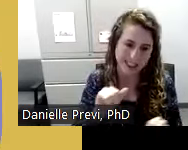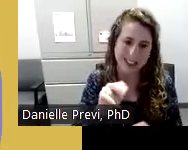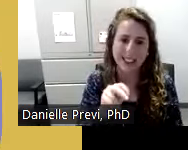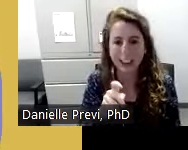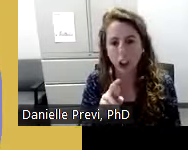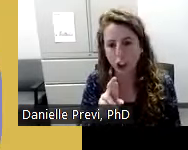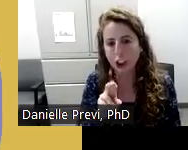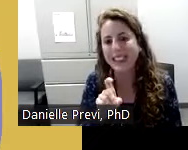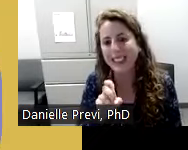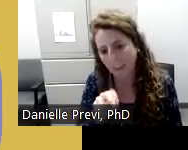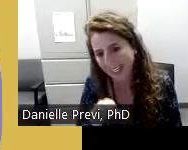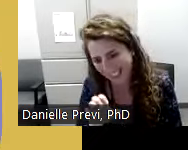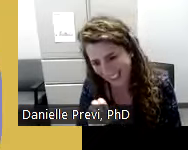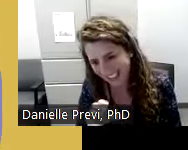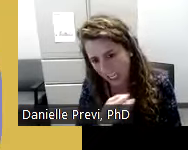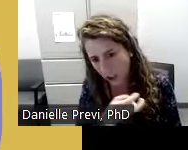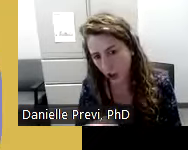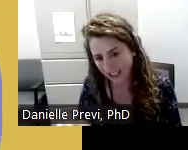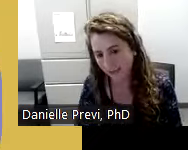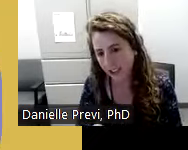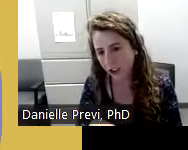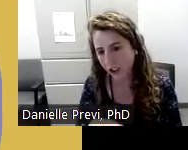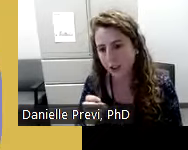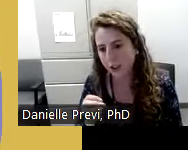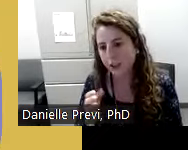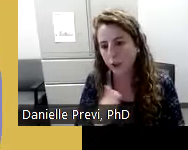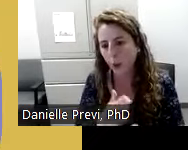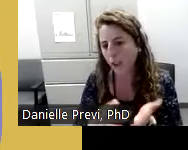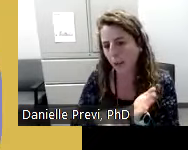language acquisition. The first, of course being the linguistic interdependence and transfer,